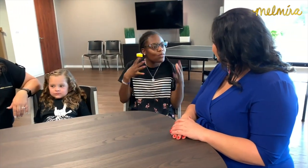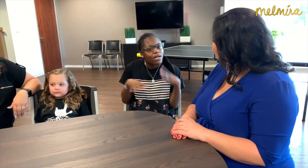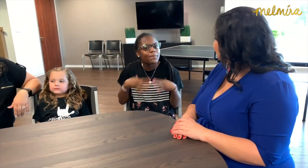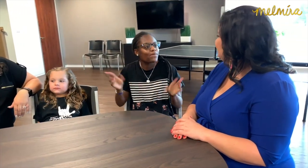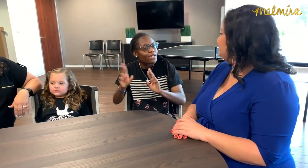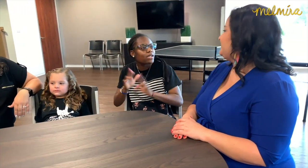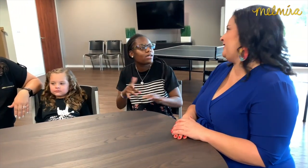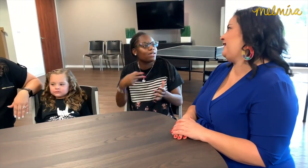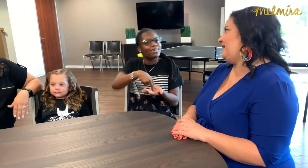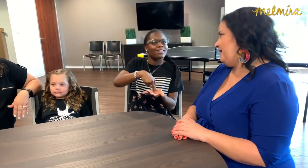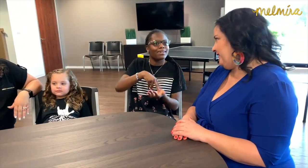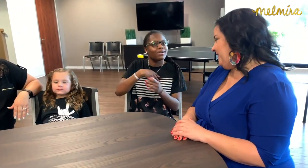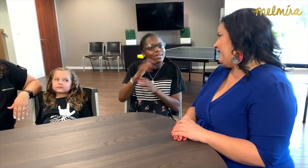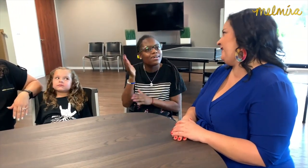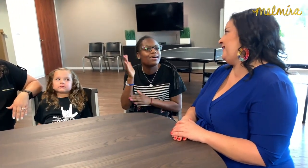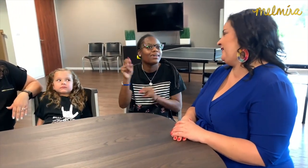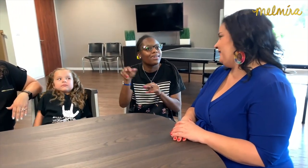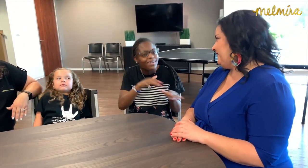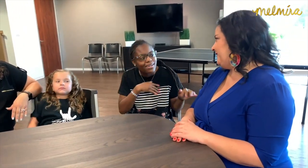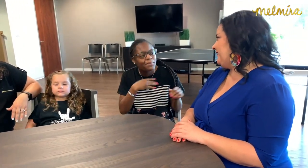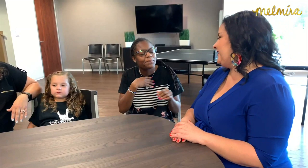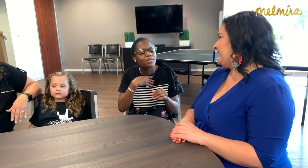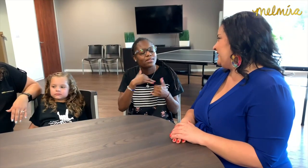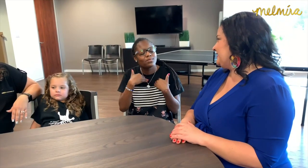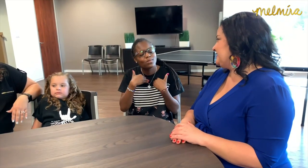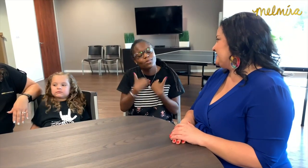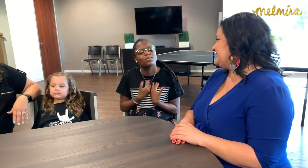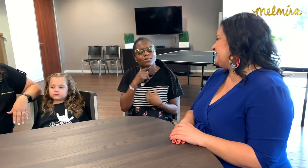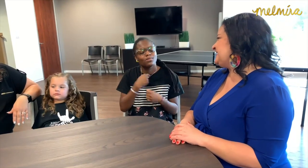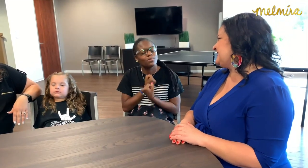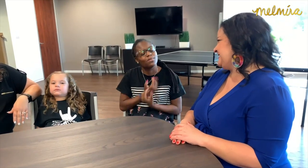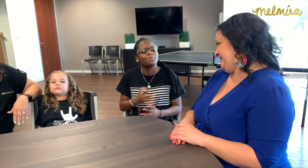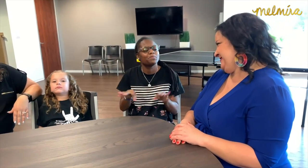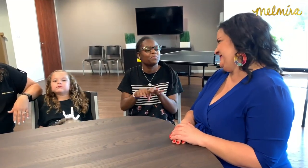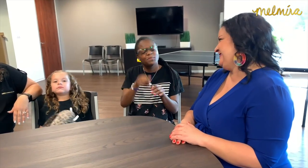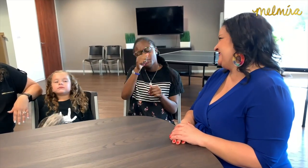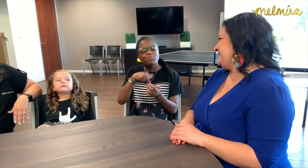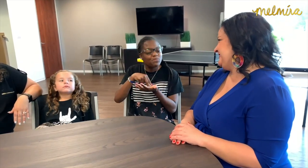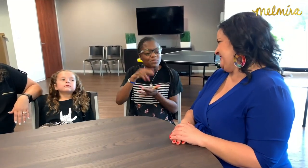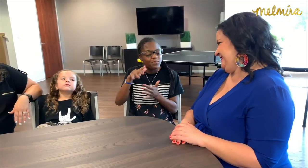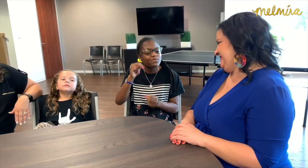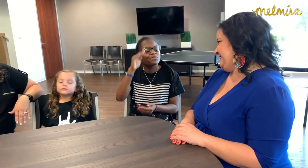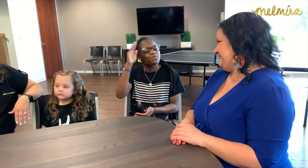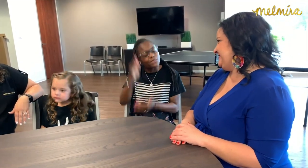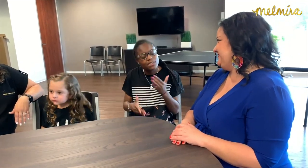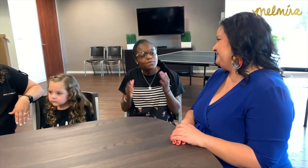and dress up for the cameras. It was so exhausting! I've to be patient and do my part, and then I'll be finished